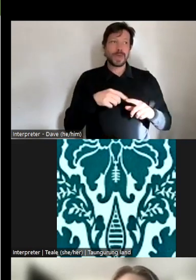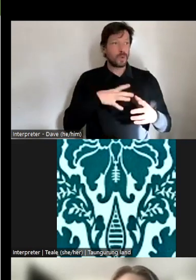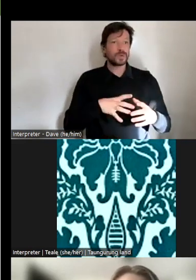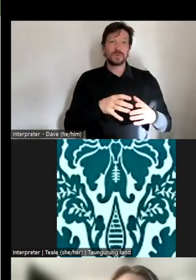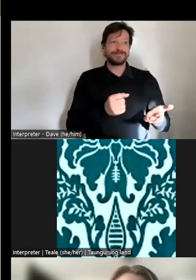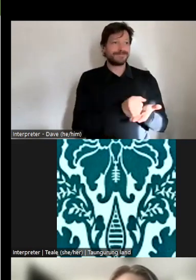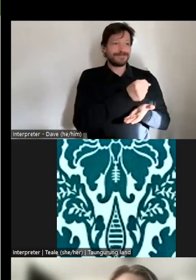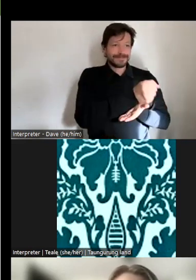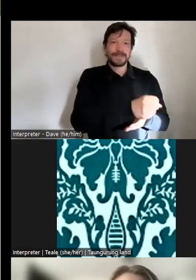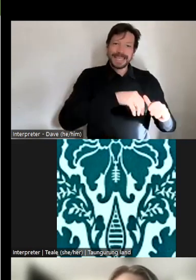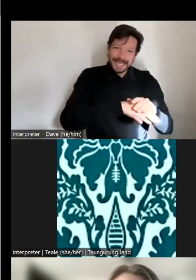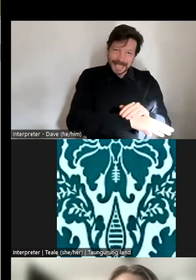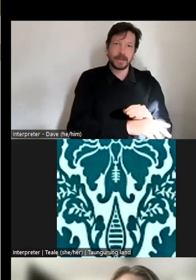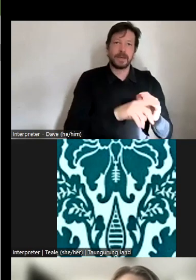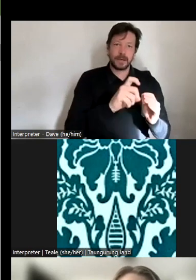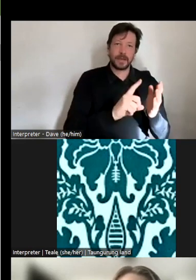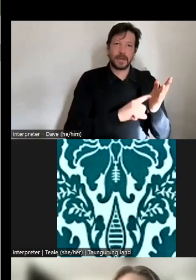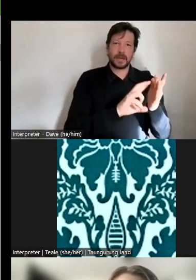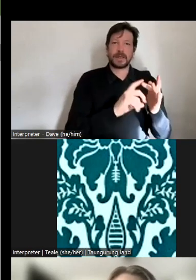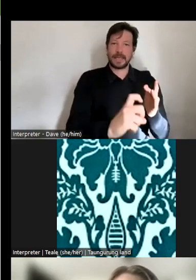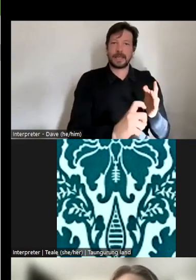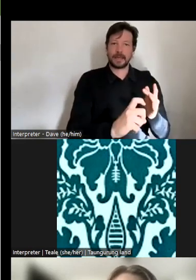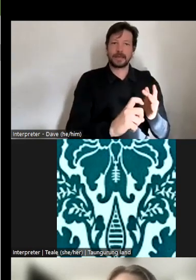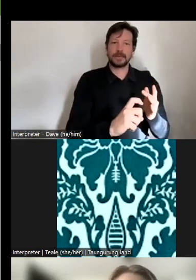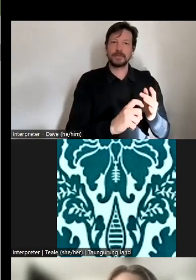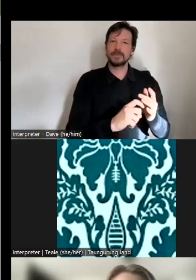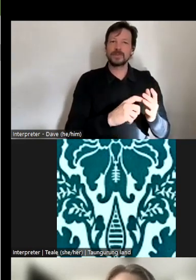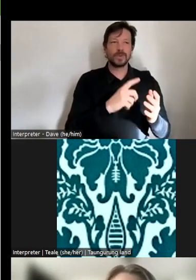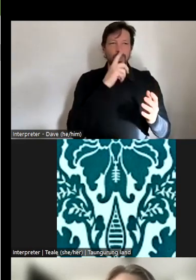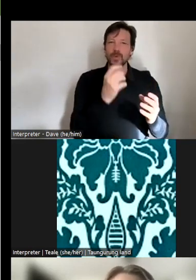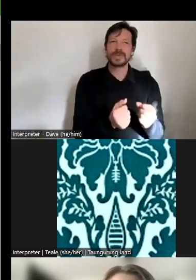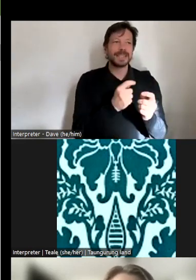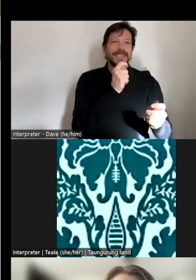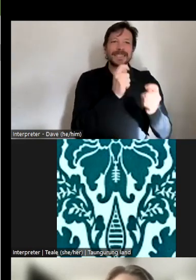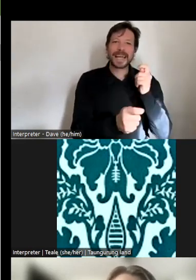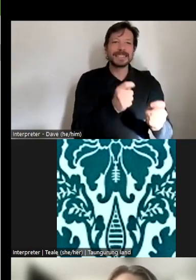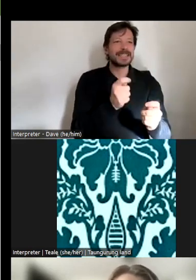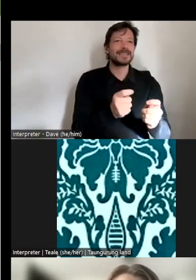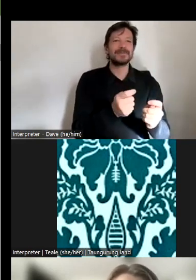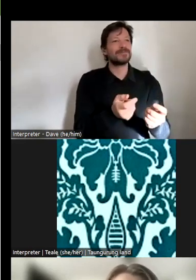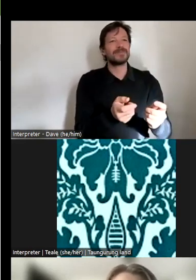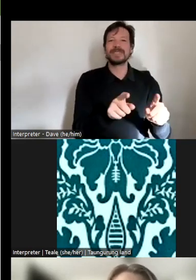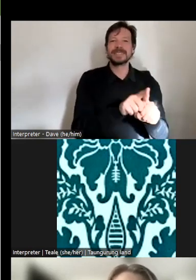to be able to have better access to this testing sort of around the time of diagnosis if people do want it